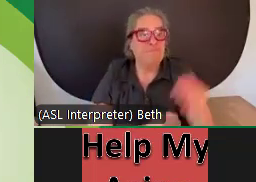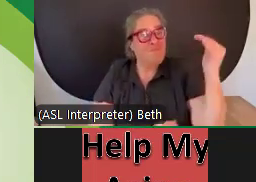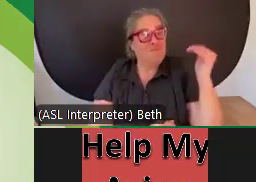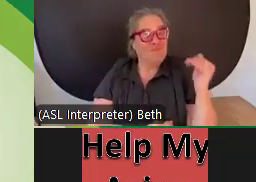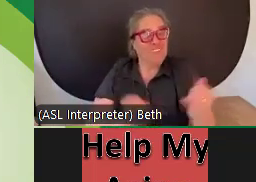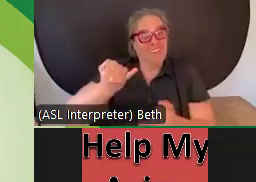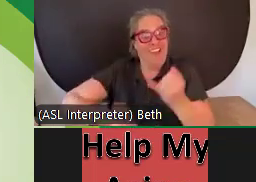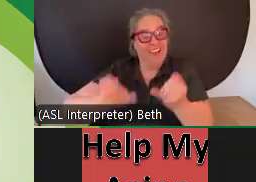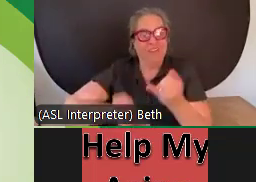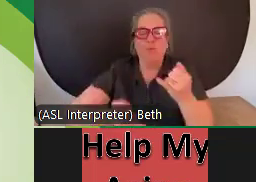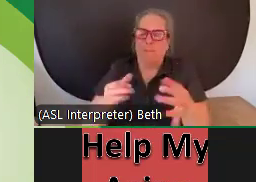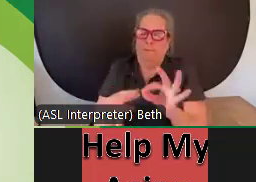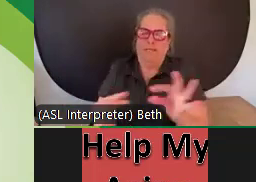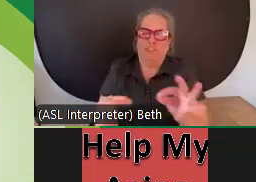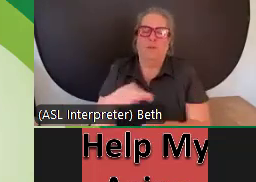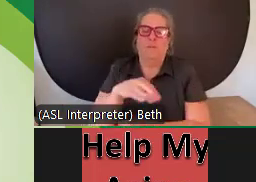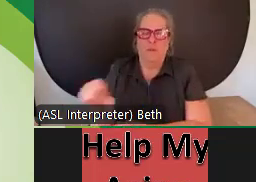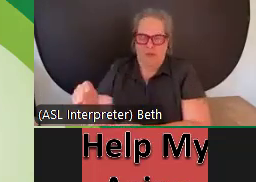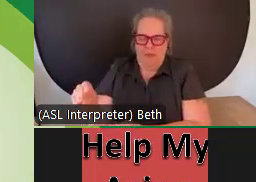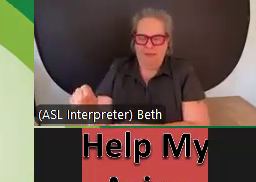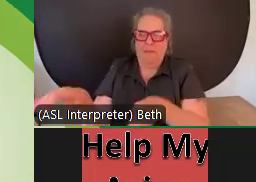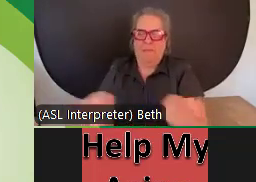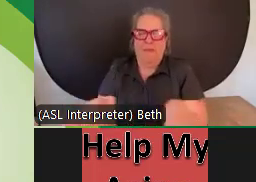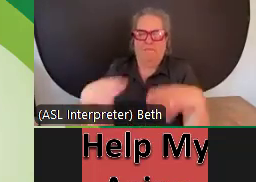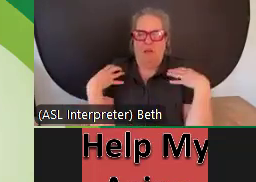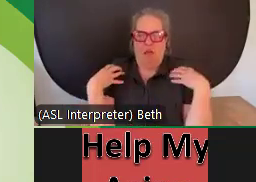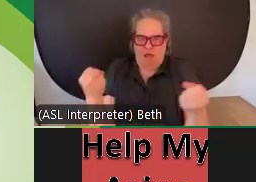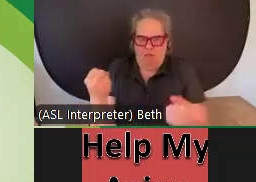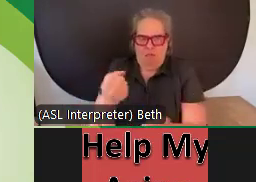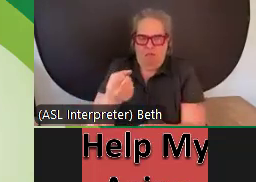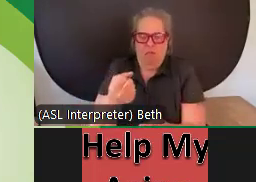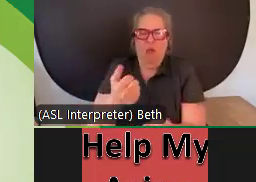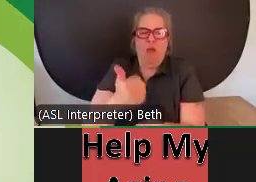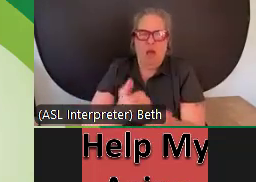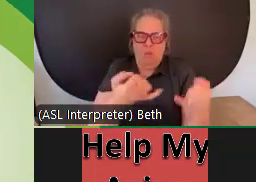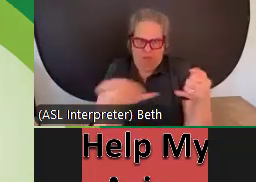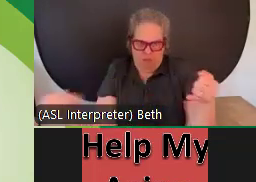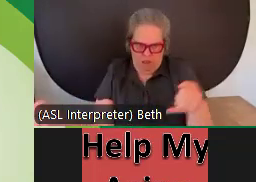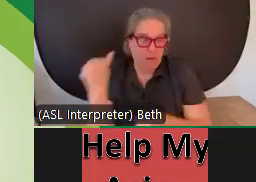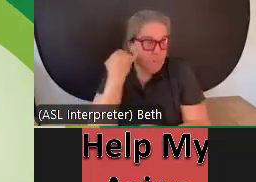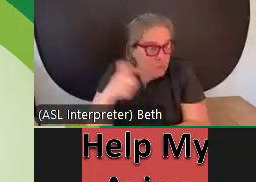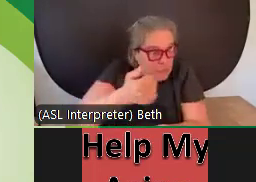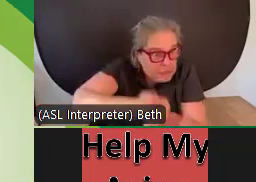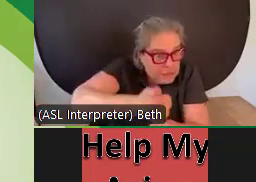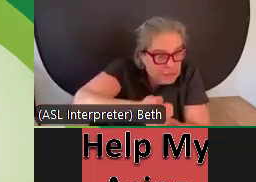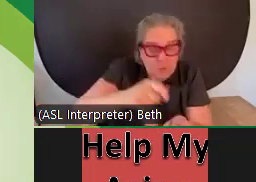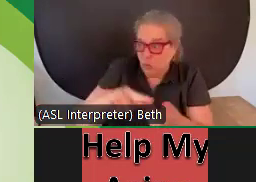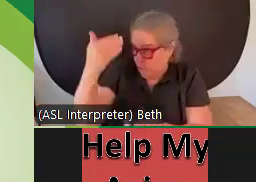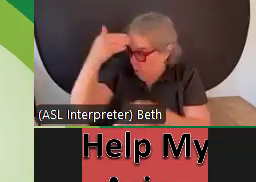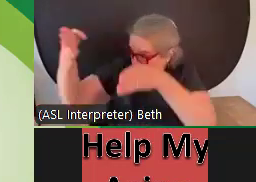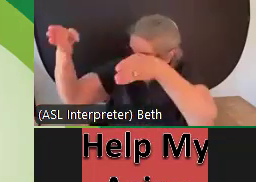Lastly, I just want to mention the Massachusetts behavioral health help line h.